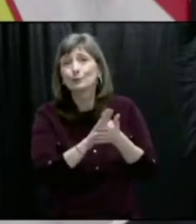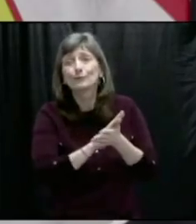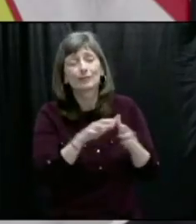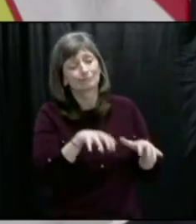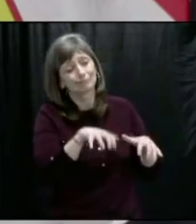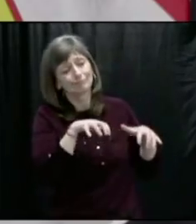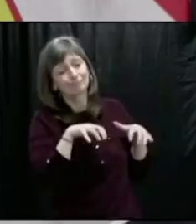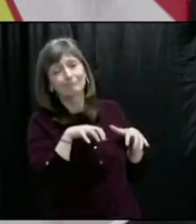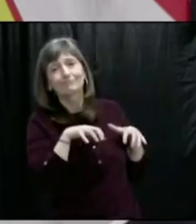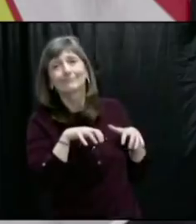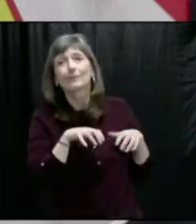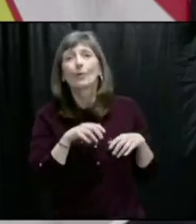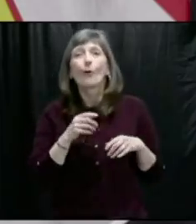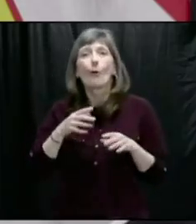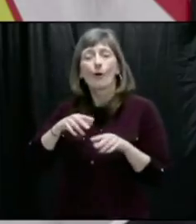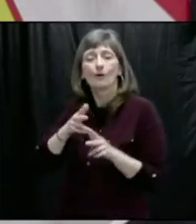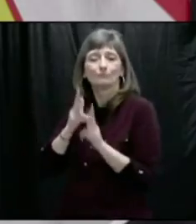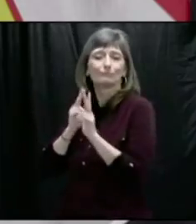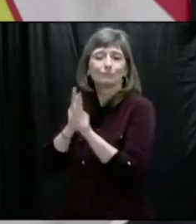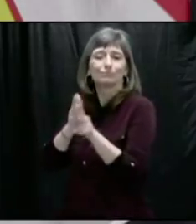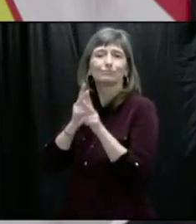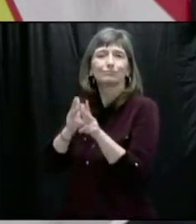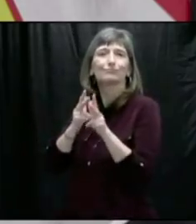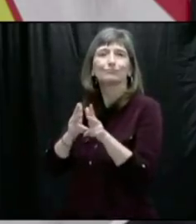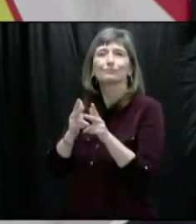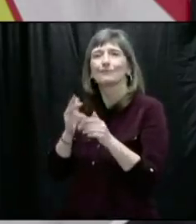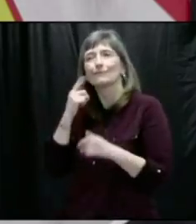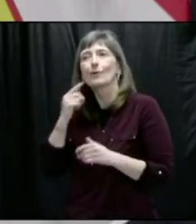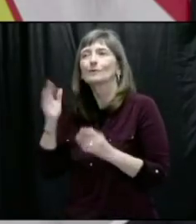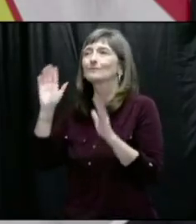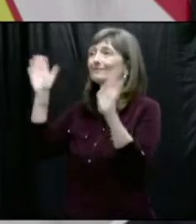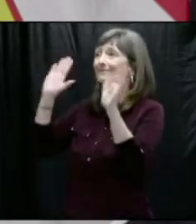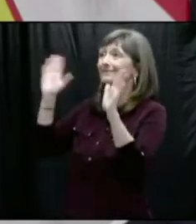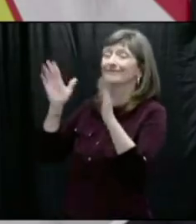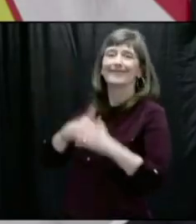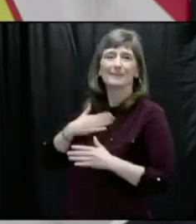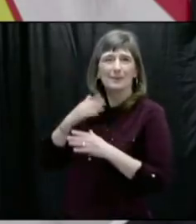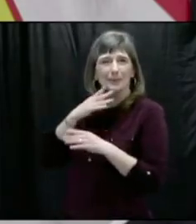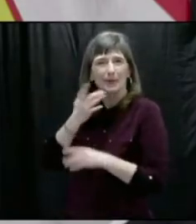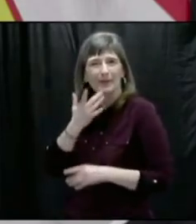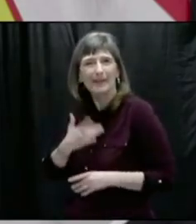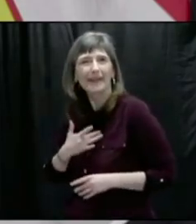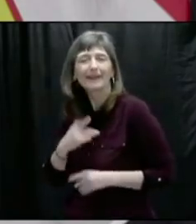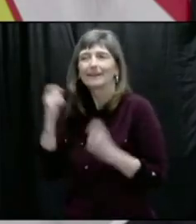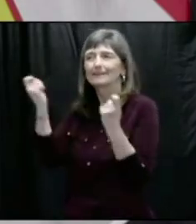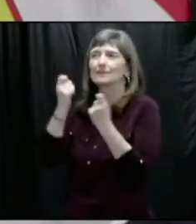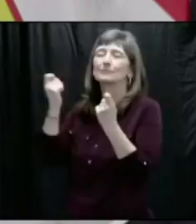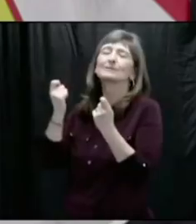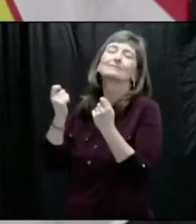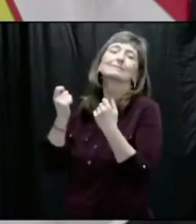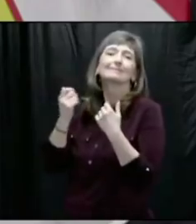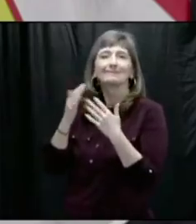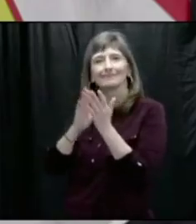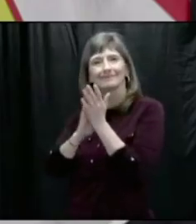SERVICES OR MOVIES, TO PARADES TO WISH PEOPLE A HAPPY BIRTHDAY